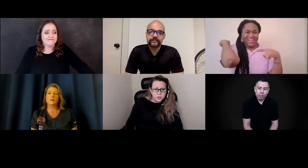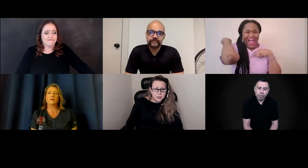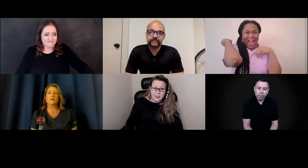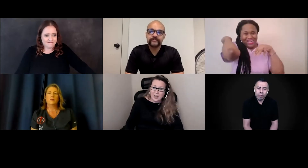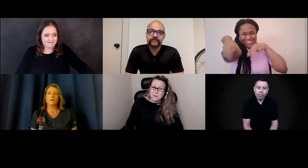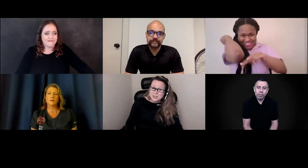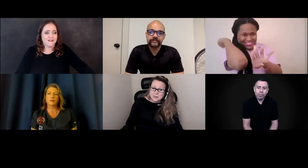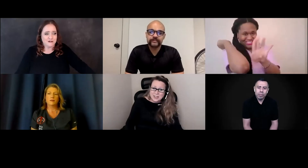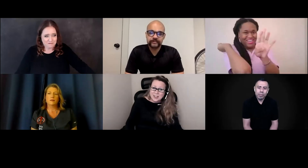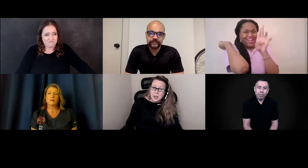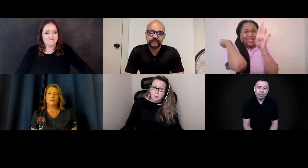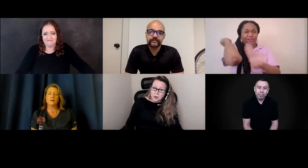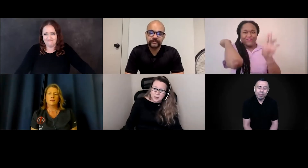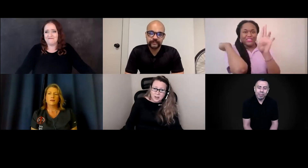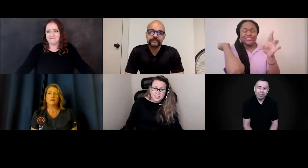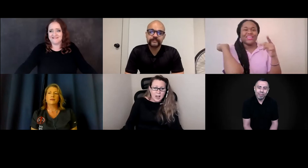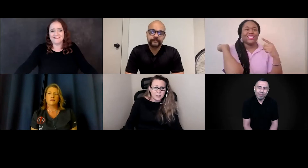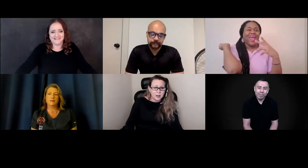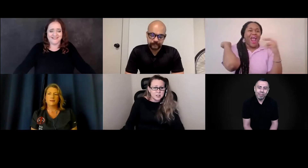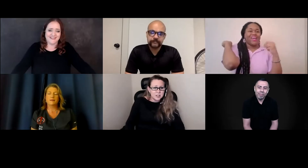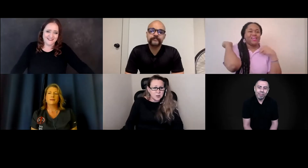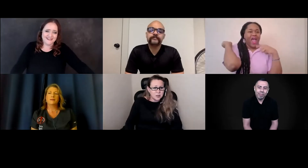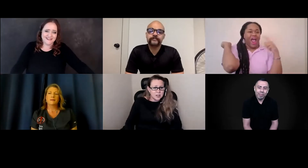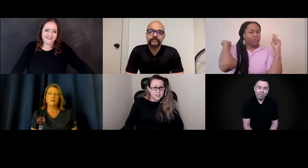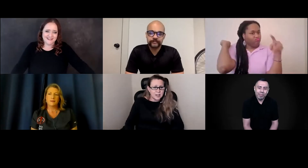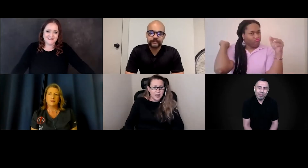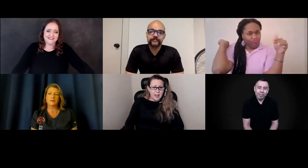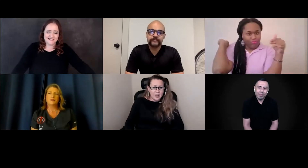That's happened to me more than once. I've gone into the university, I'm her.